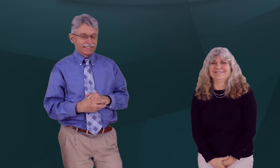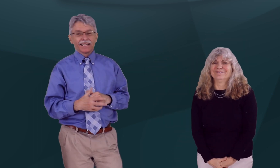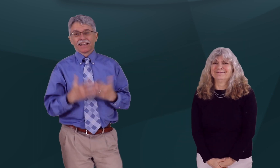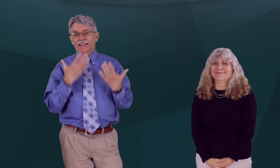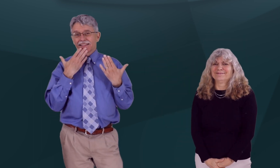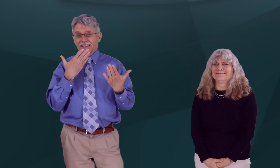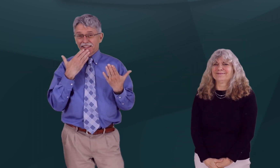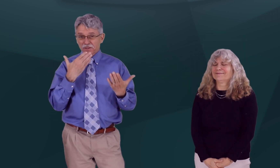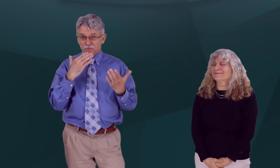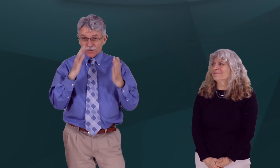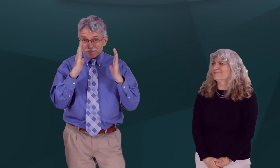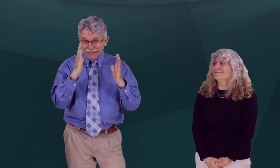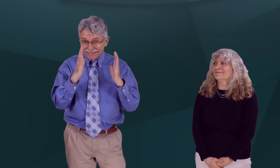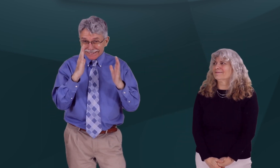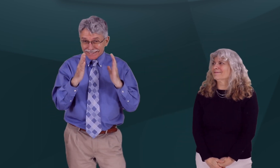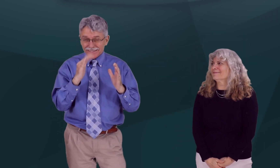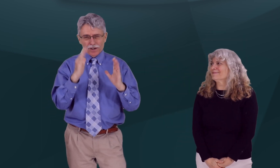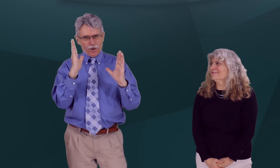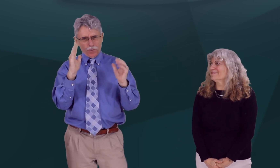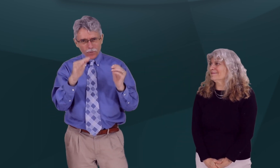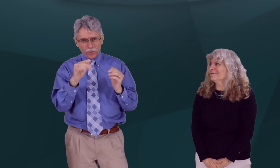Thank you. Thank you for paying attention --